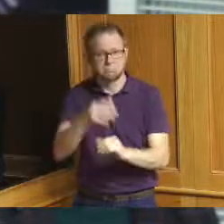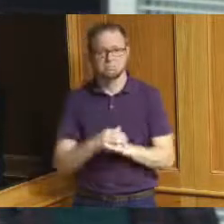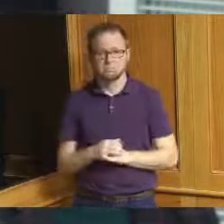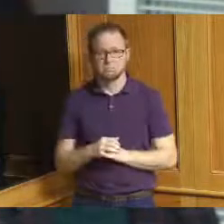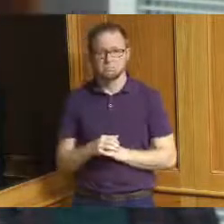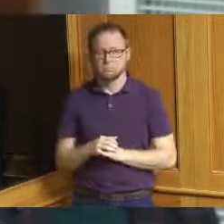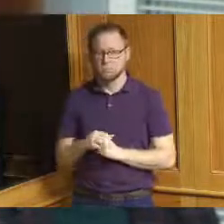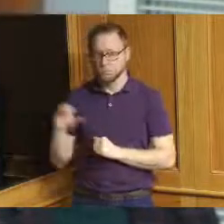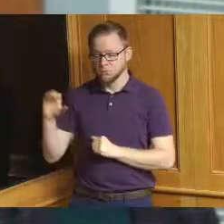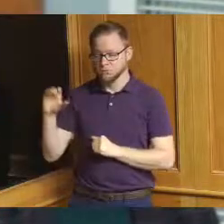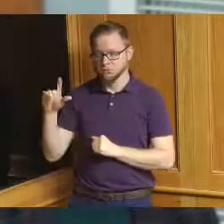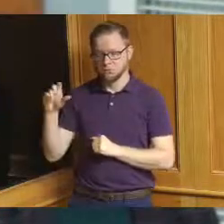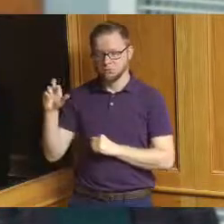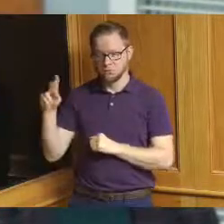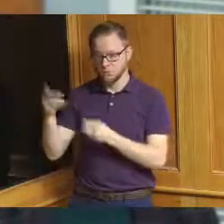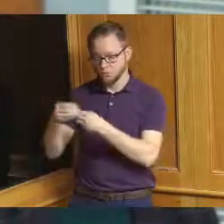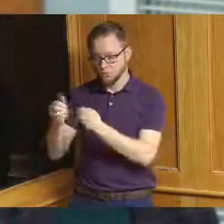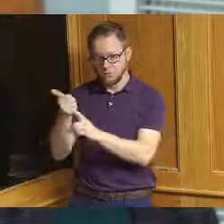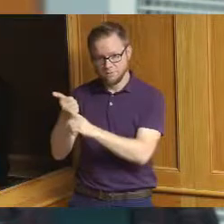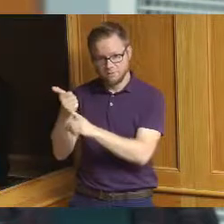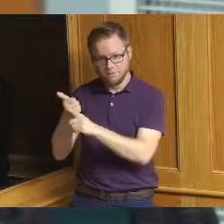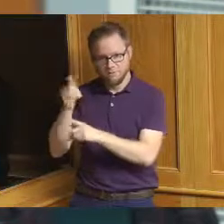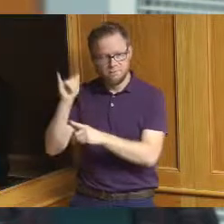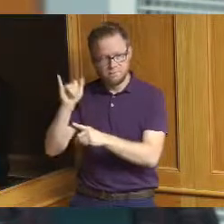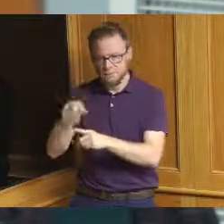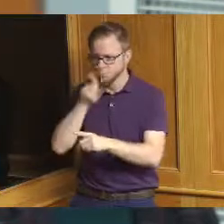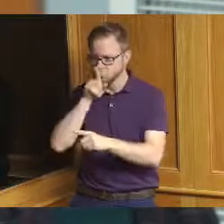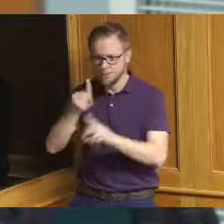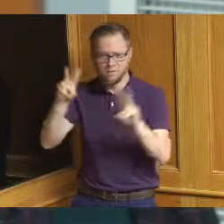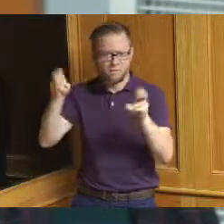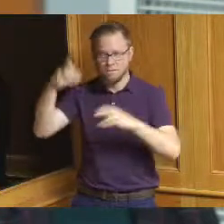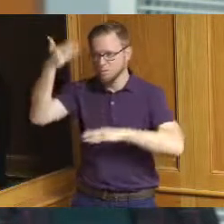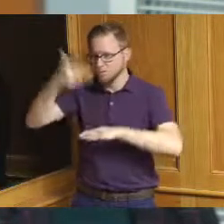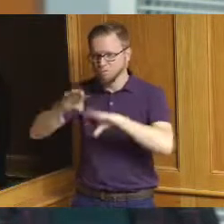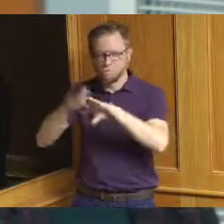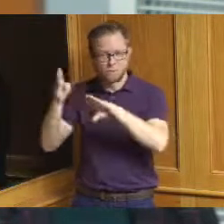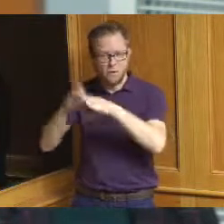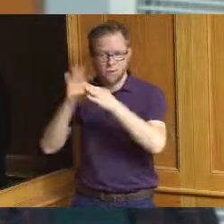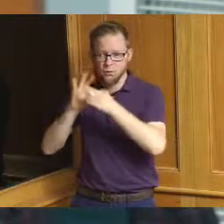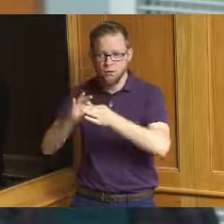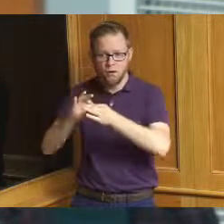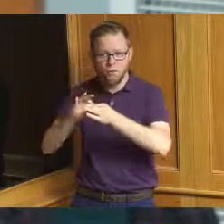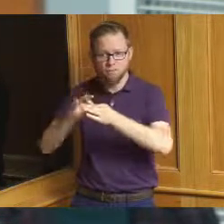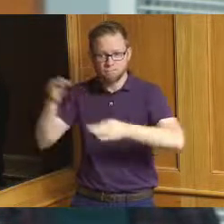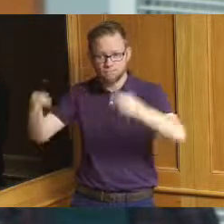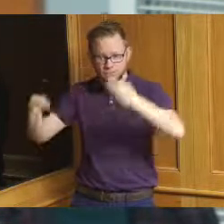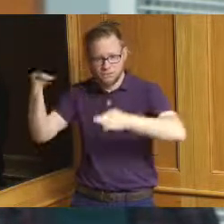office is the front door for justice in our court system the proper functioning of our court system